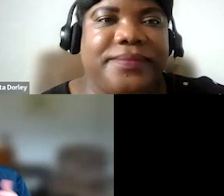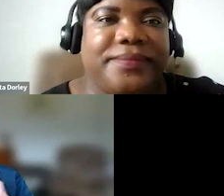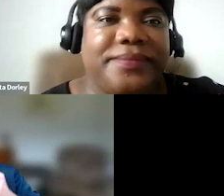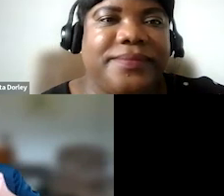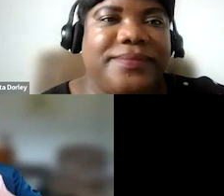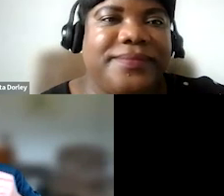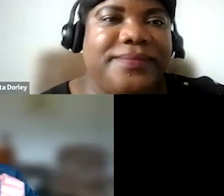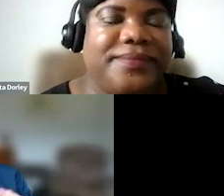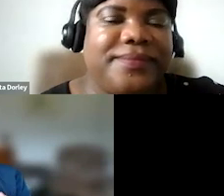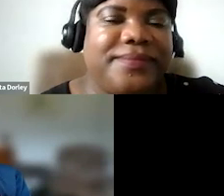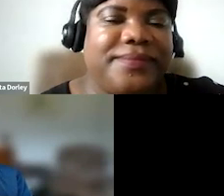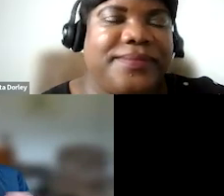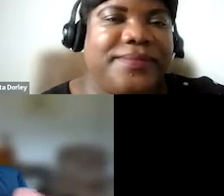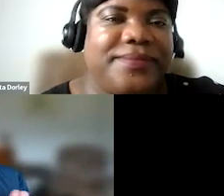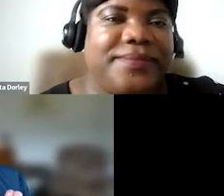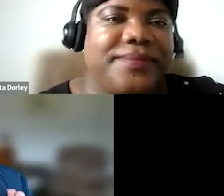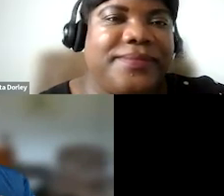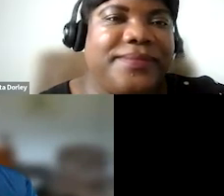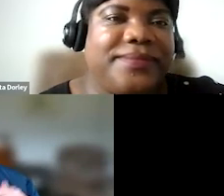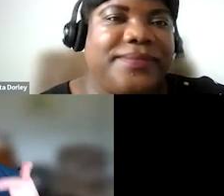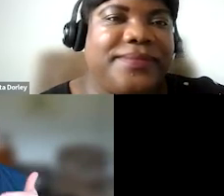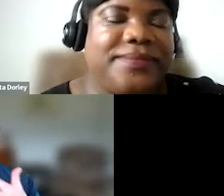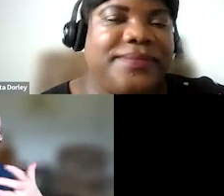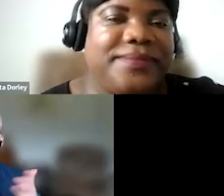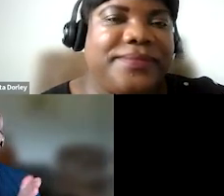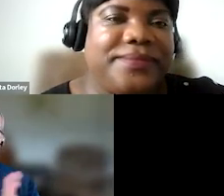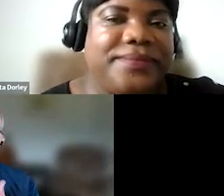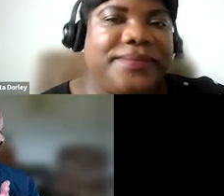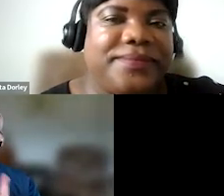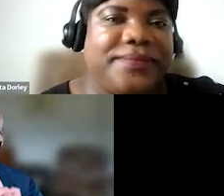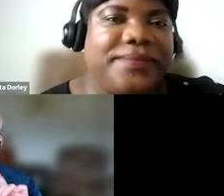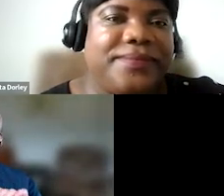So I will turn it over to her. Thank you so much again for your answers and for being flexible.